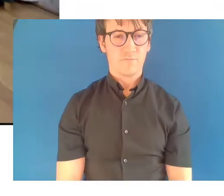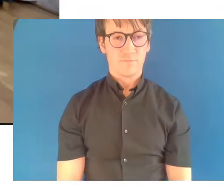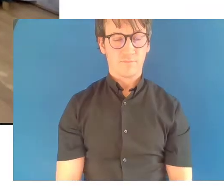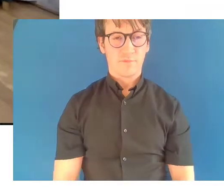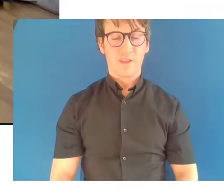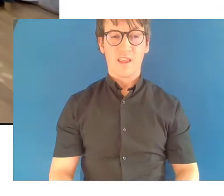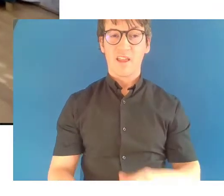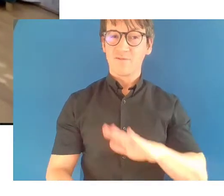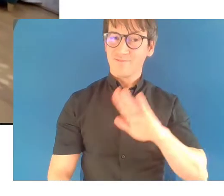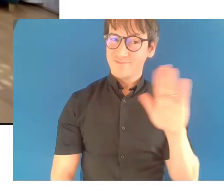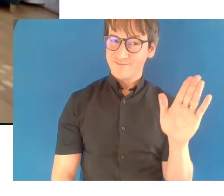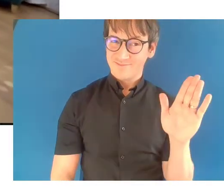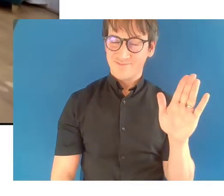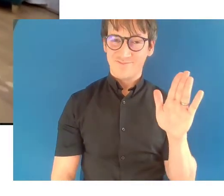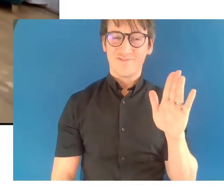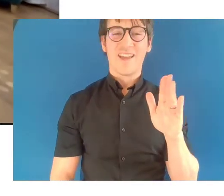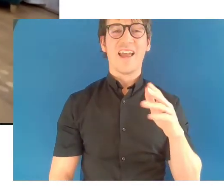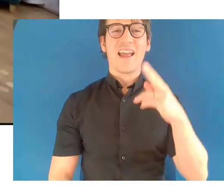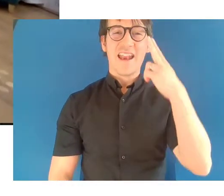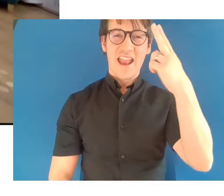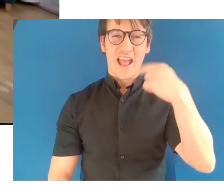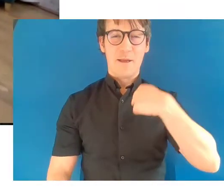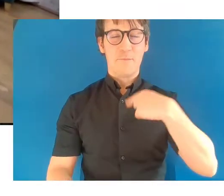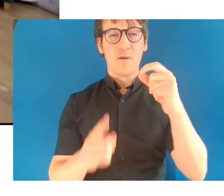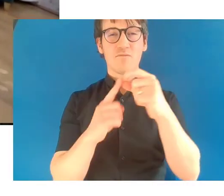Hello everyone, I’m Praminda, Praminda Caleb-Solly.